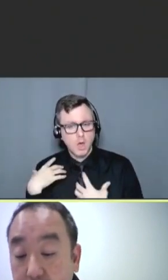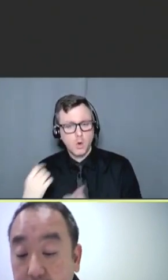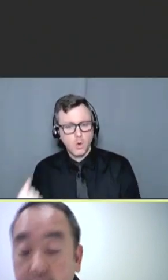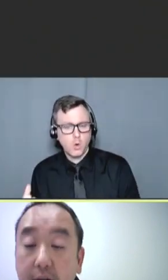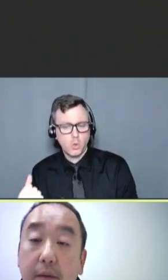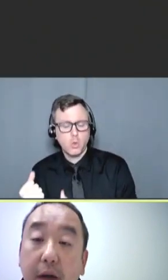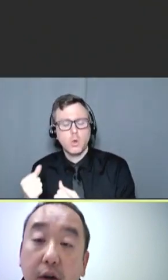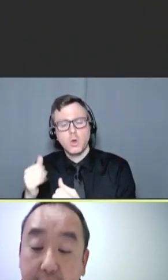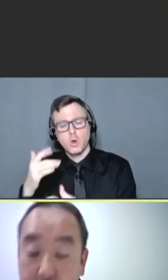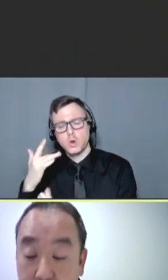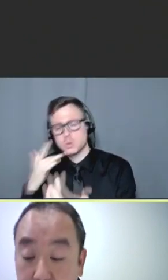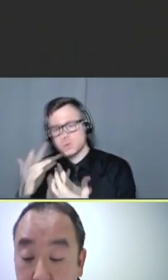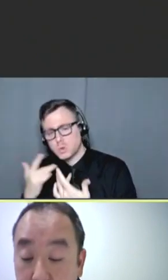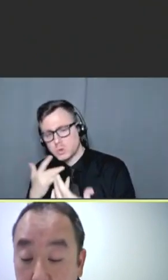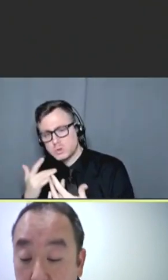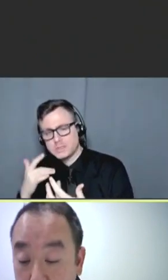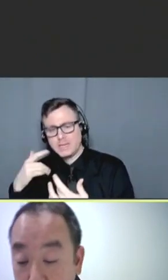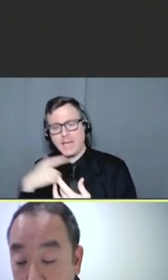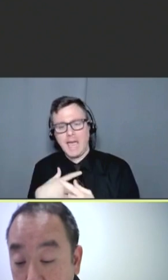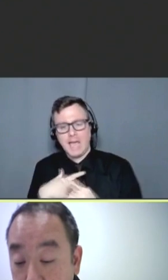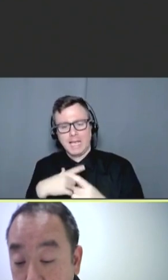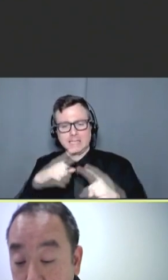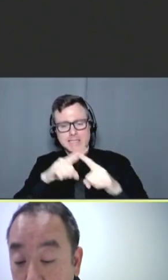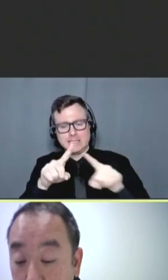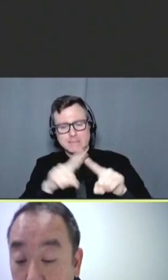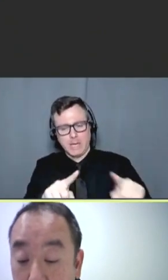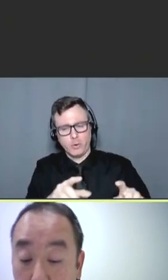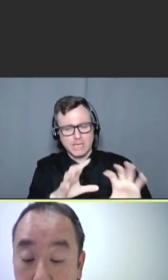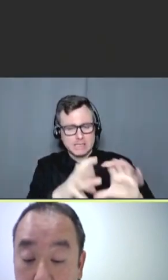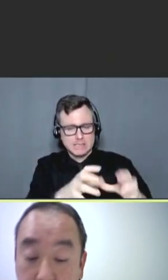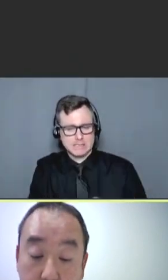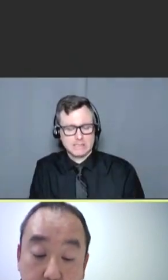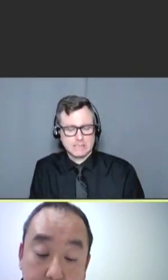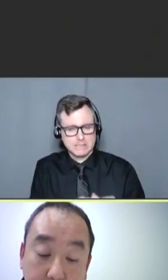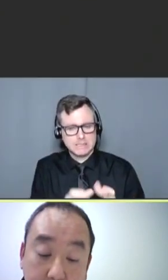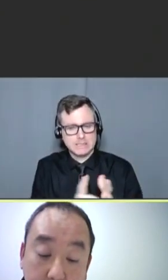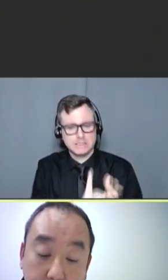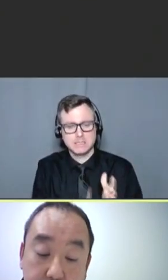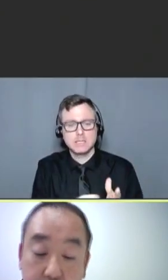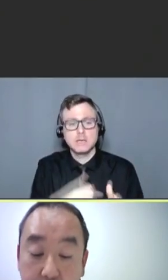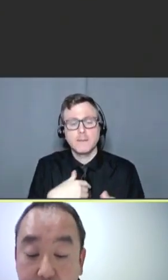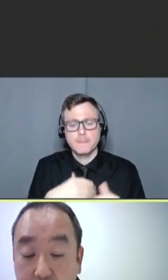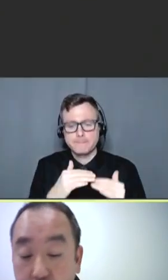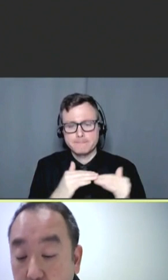faced by our patients in our community. We support patients through primary care, gender affirmation